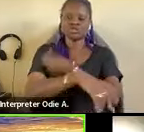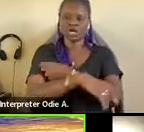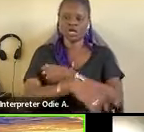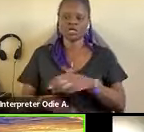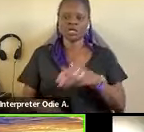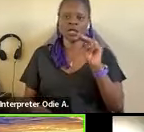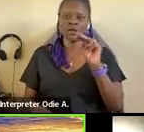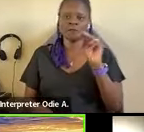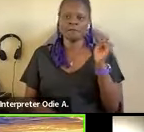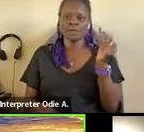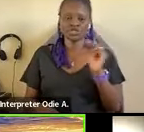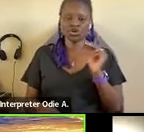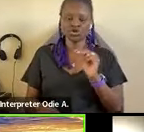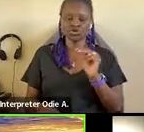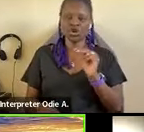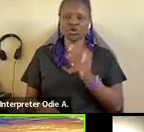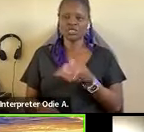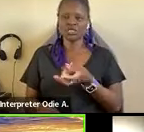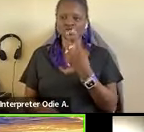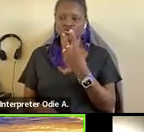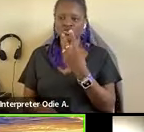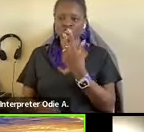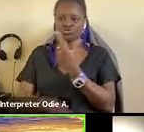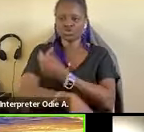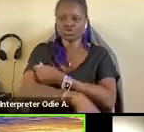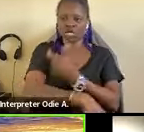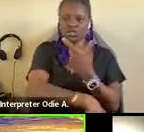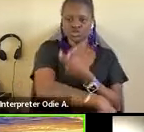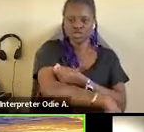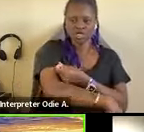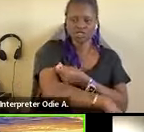four weeks apart, and it's a quarter of the adult dose.